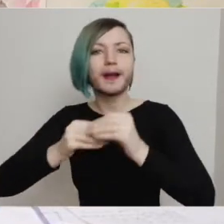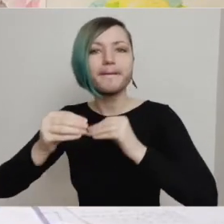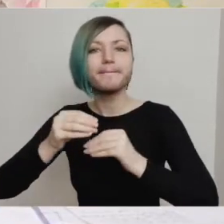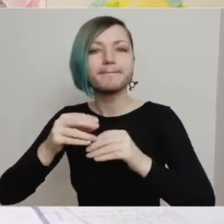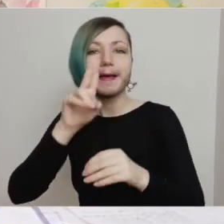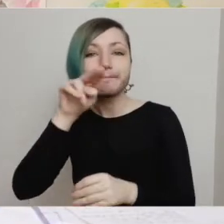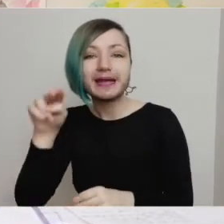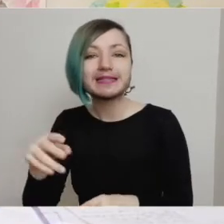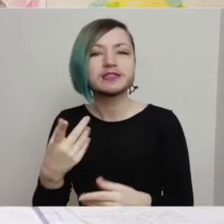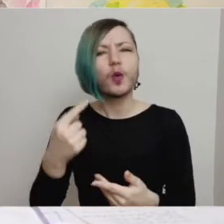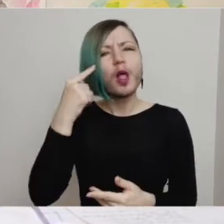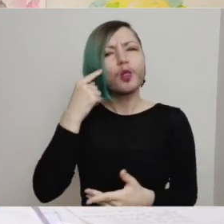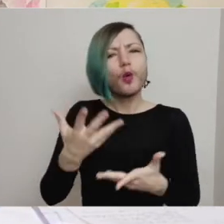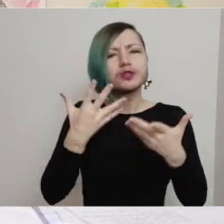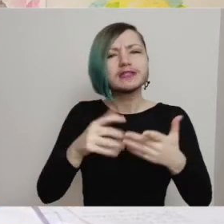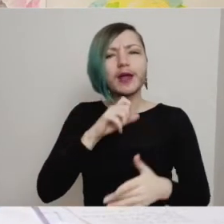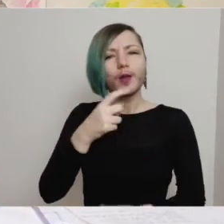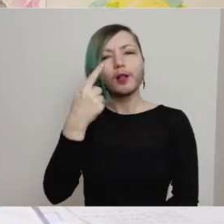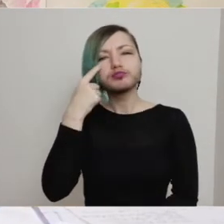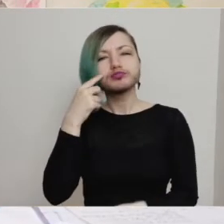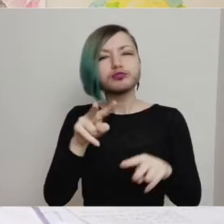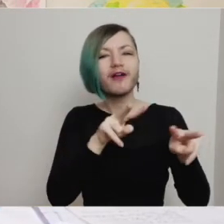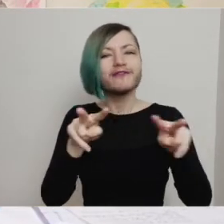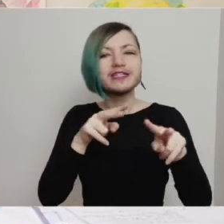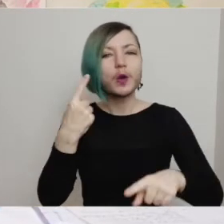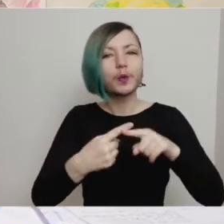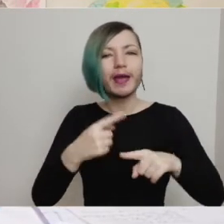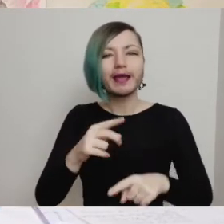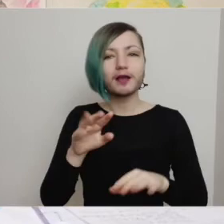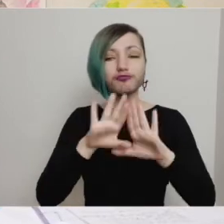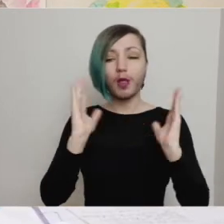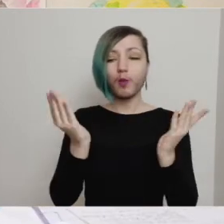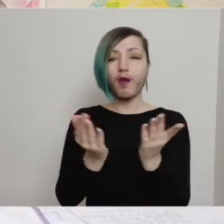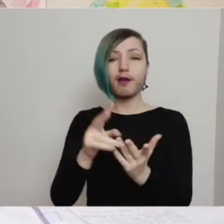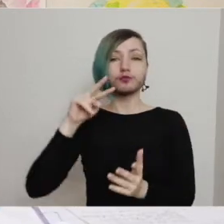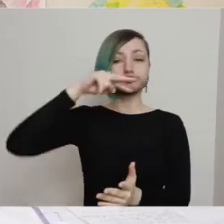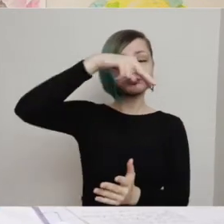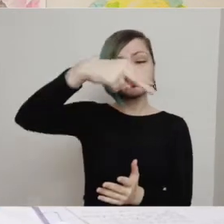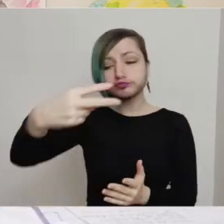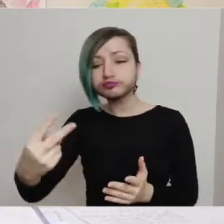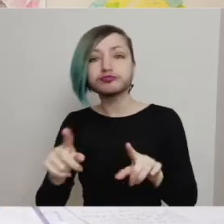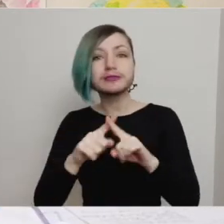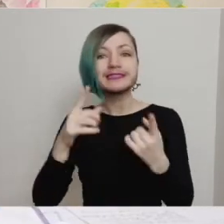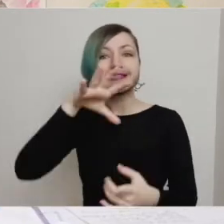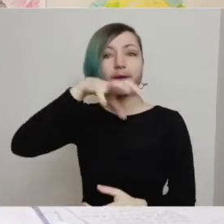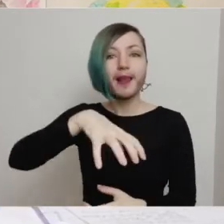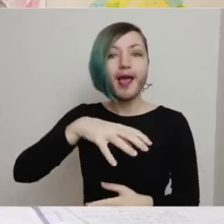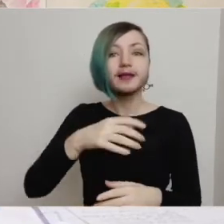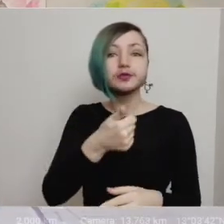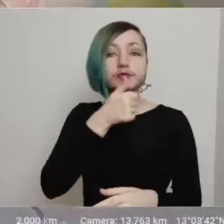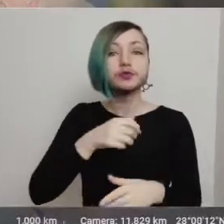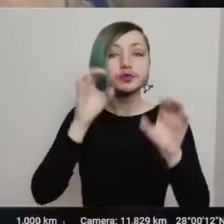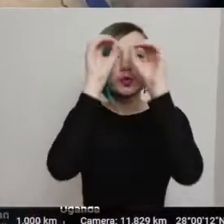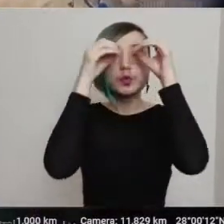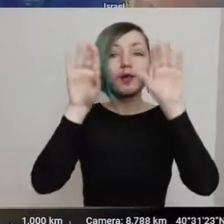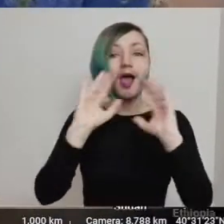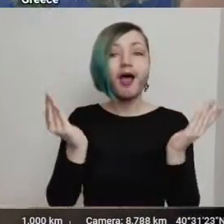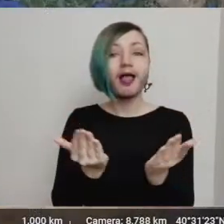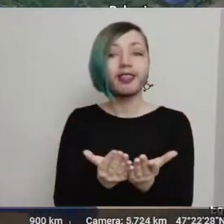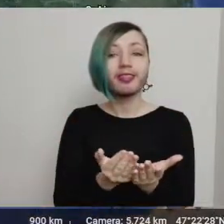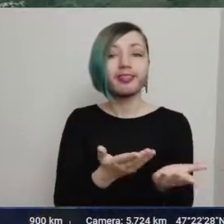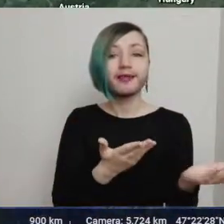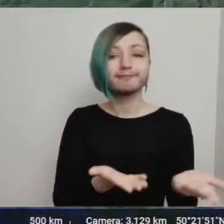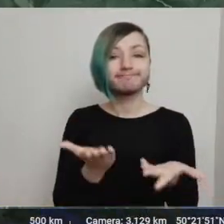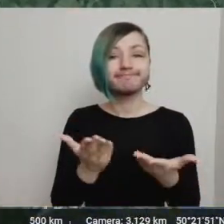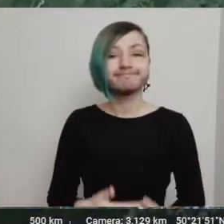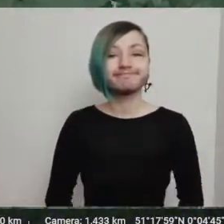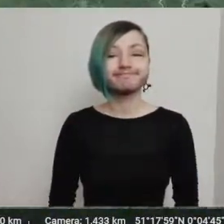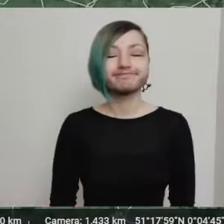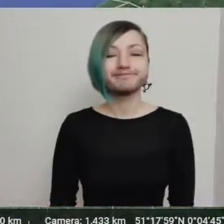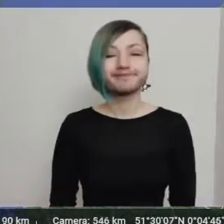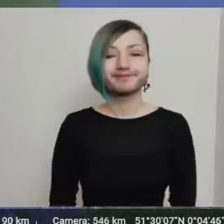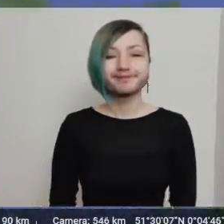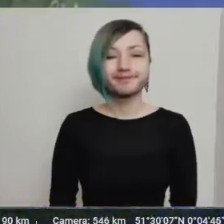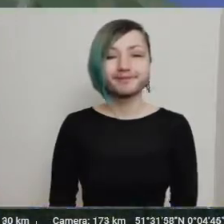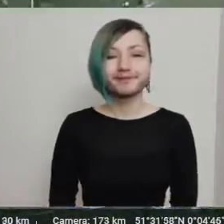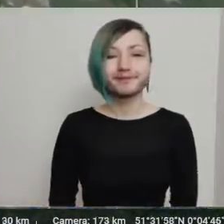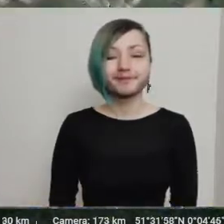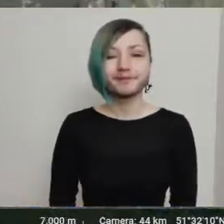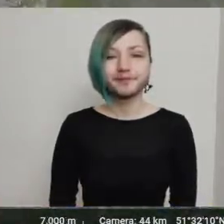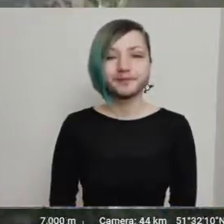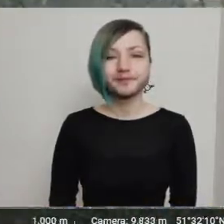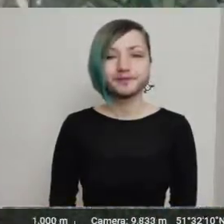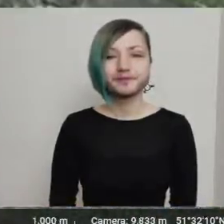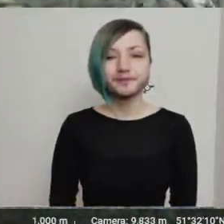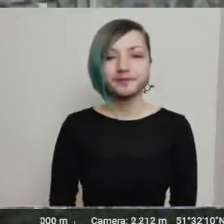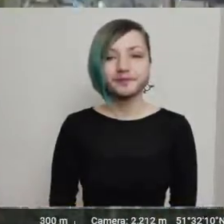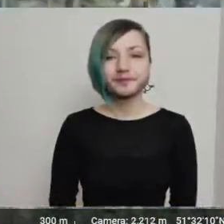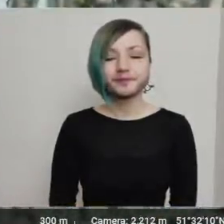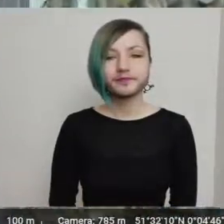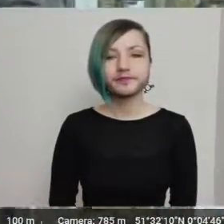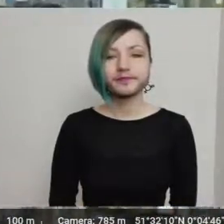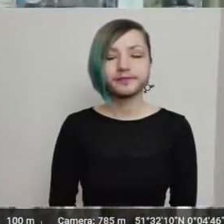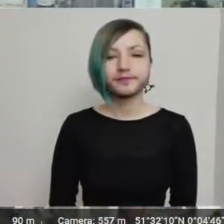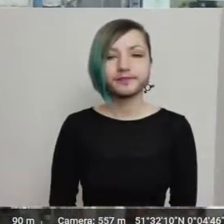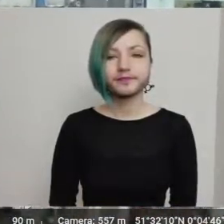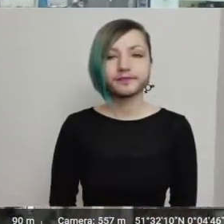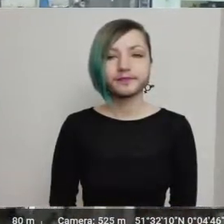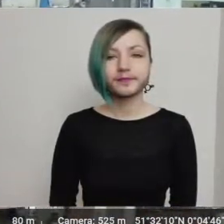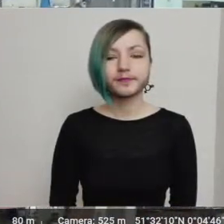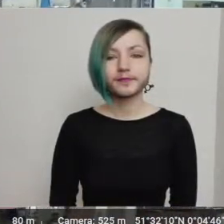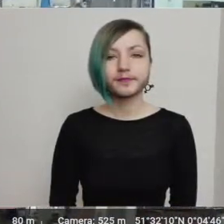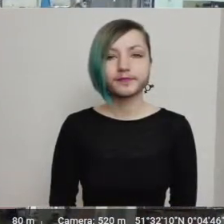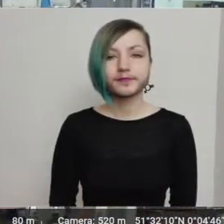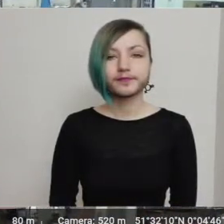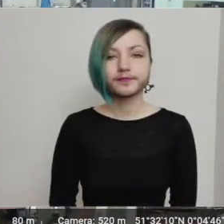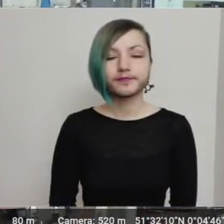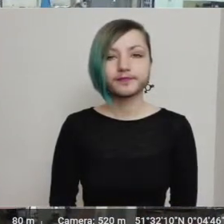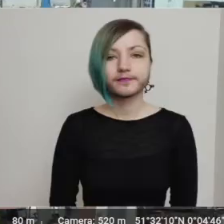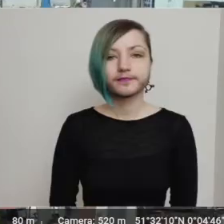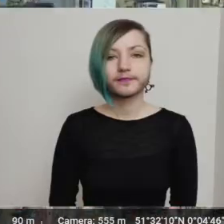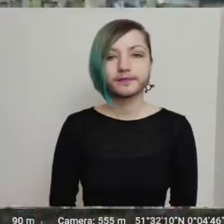video we're going to whizz around the world and look at some different places using google earth